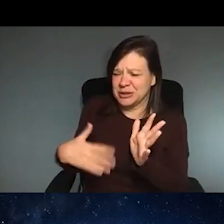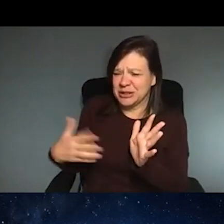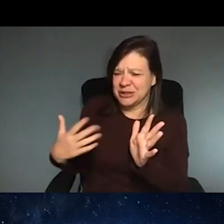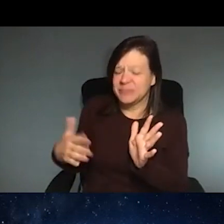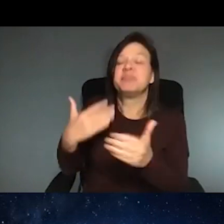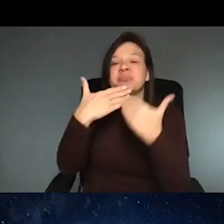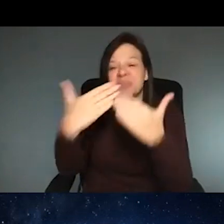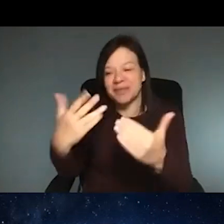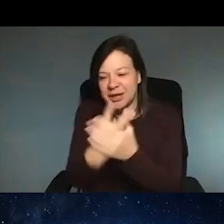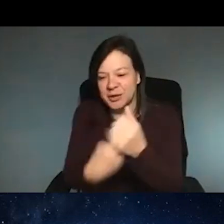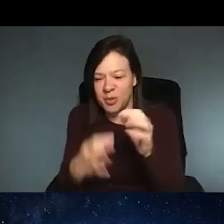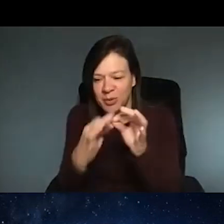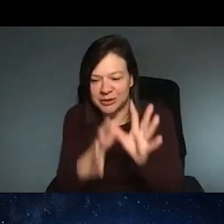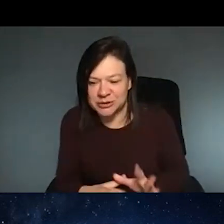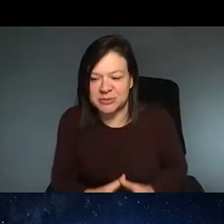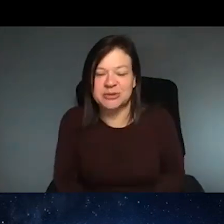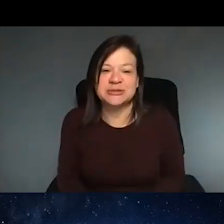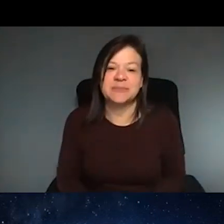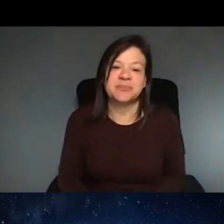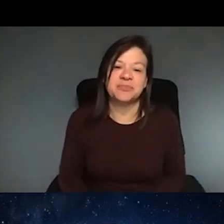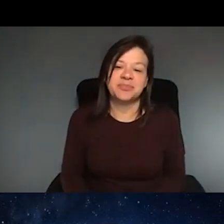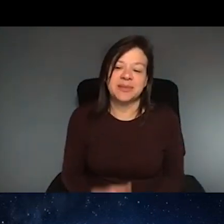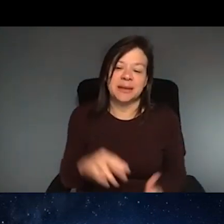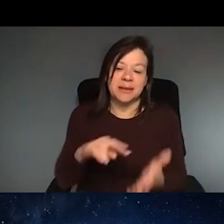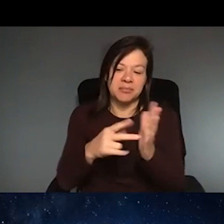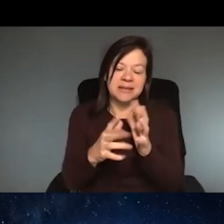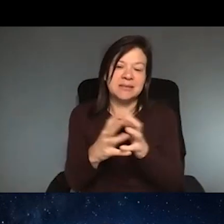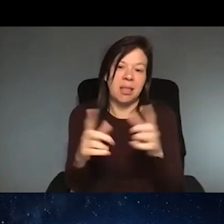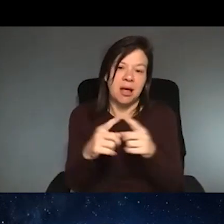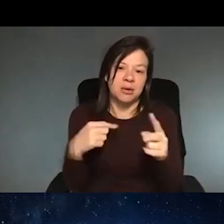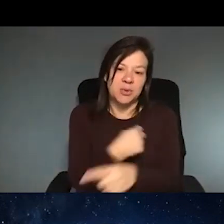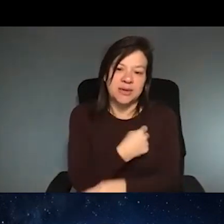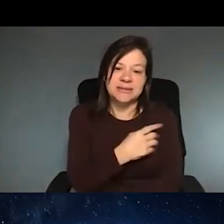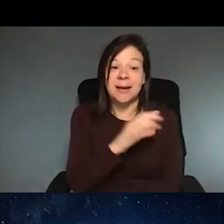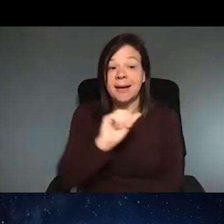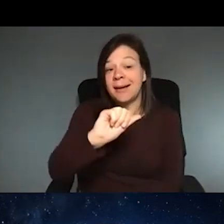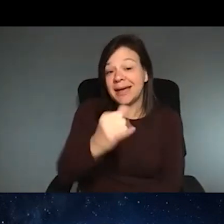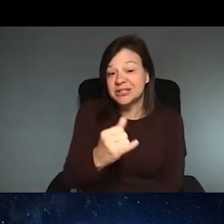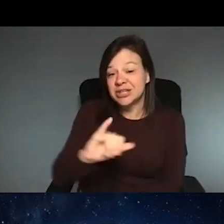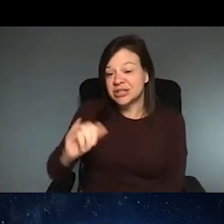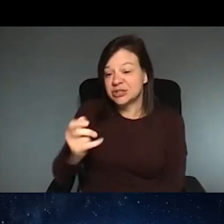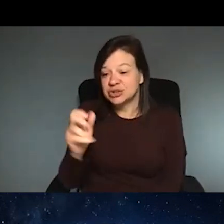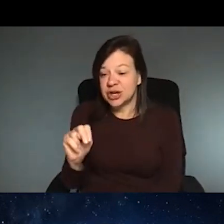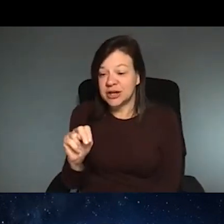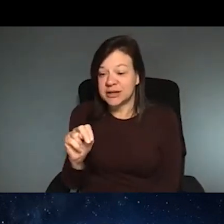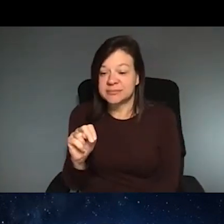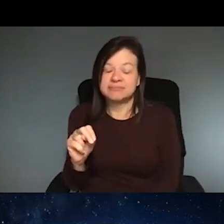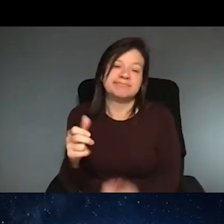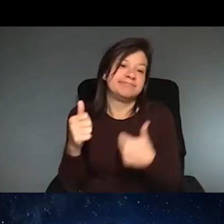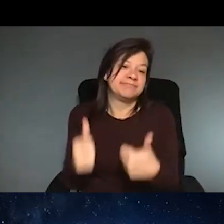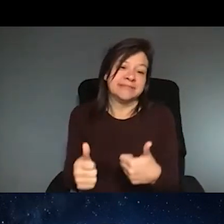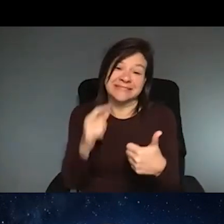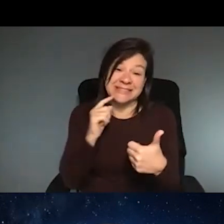FOR DOING THIS. THIS MEANS A LOT TO US. AJ, JON, SERIOUSLY YOU GUYS ARE BRILLIANT. I LOVE YOU.